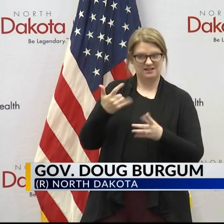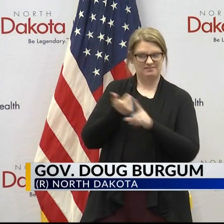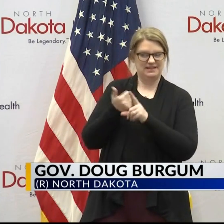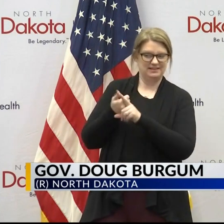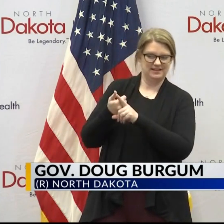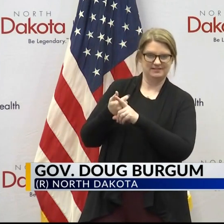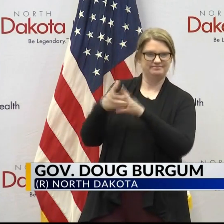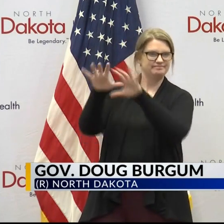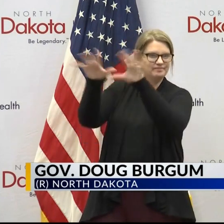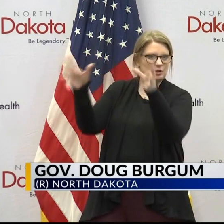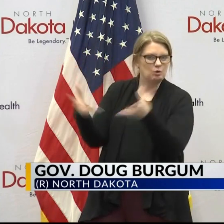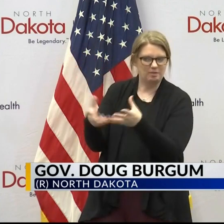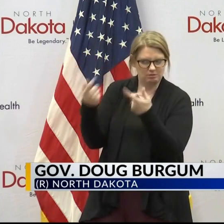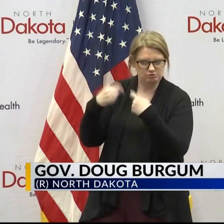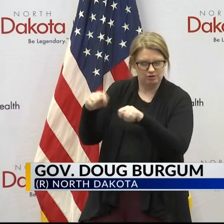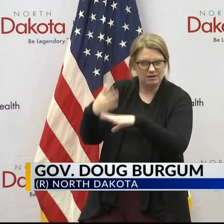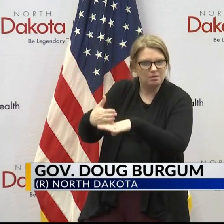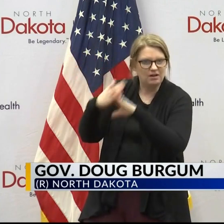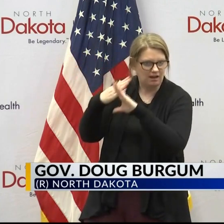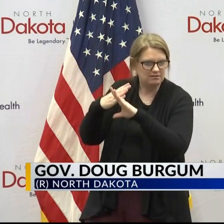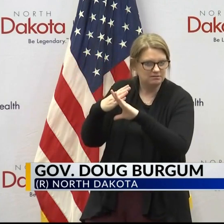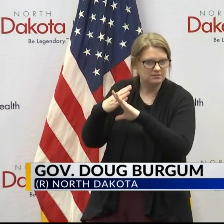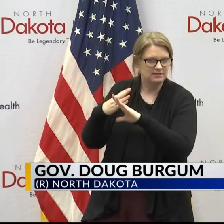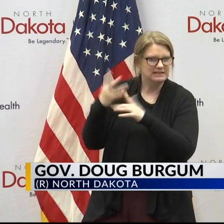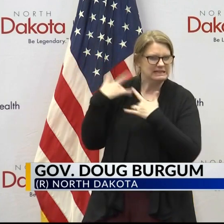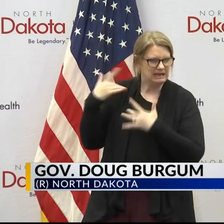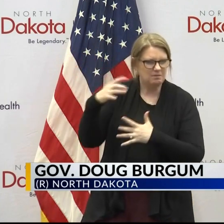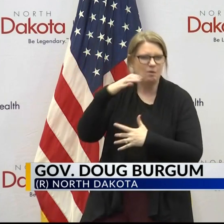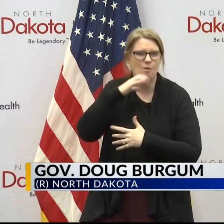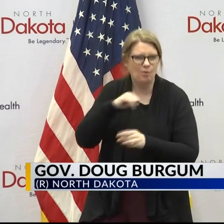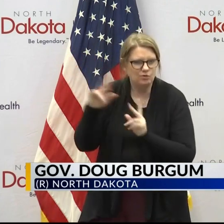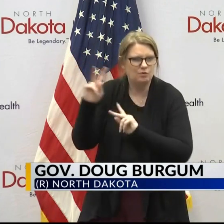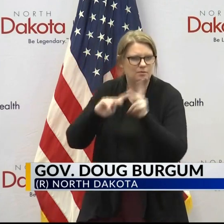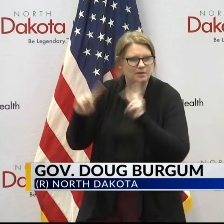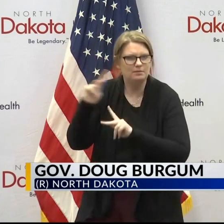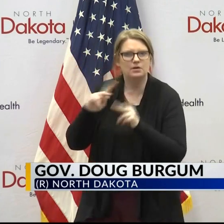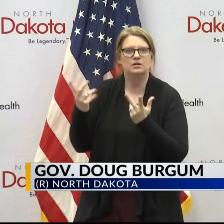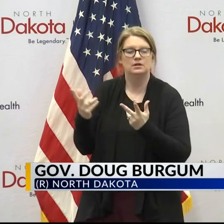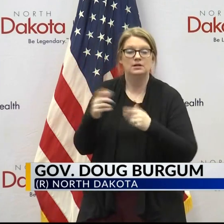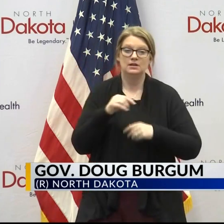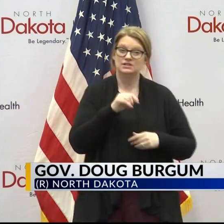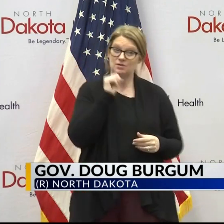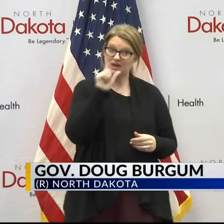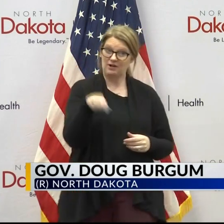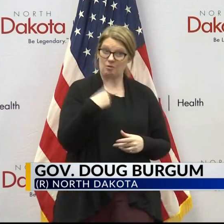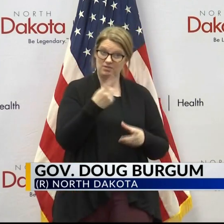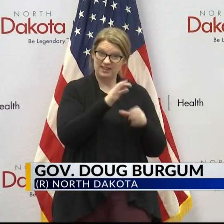OF THE STATE THERE WERE PEOPLE THAT VOLUNTEER AND SERVE AT WORK AT THE POLLING LOCATIONS MIGHT FIT INTO THE AGE CATEGORY